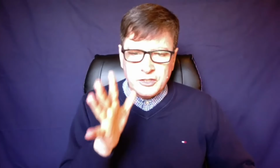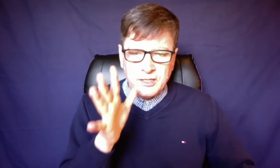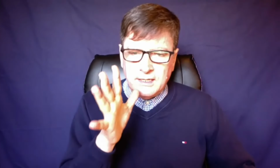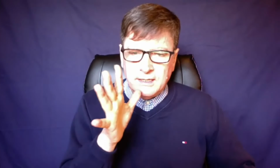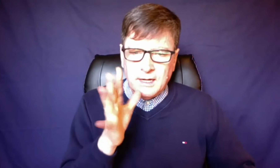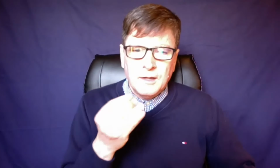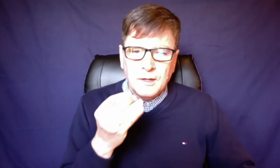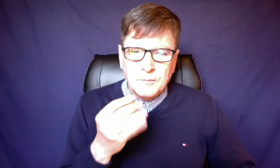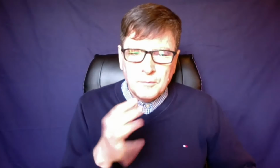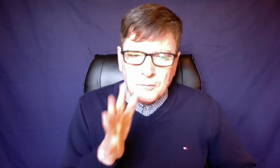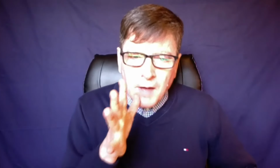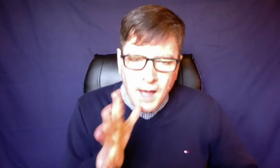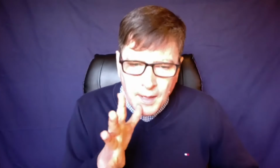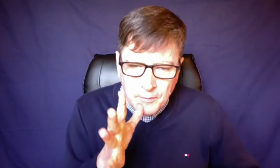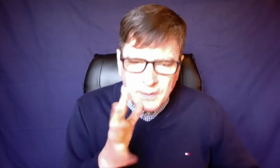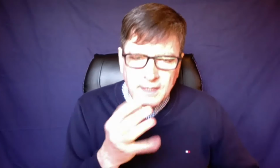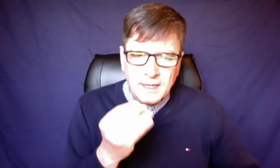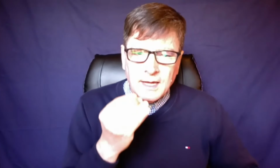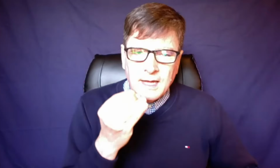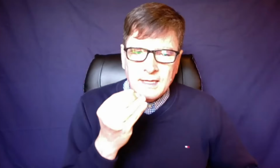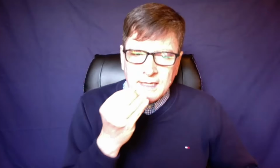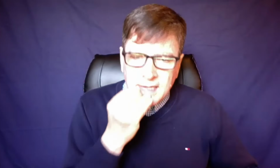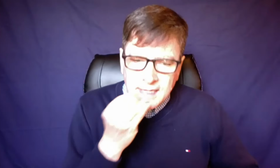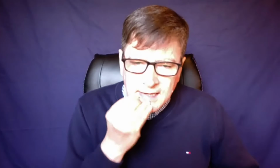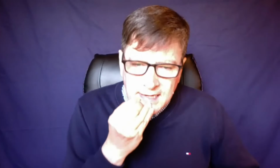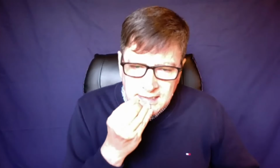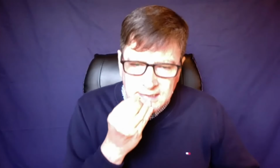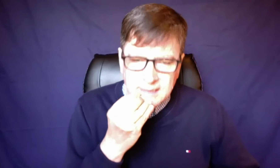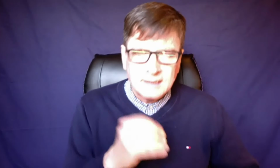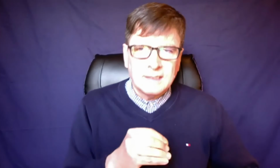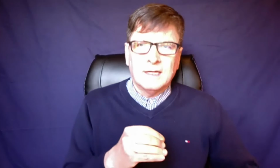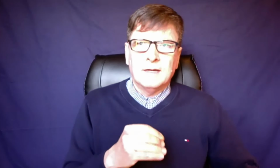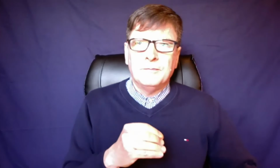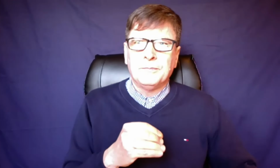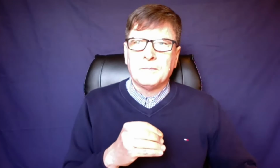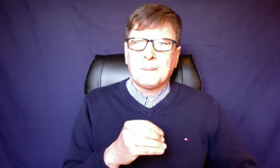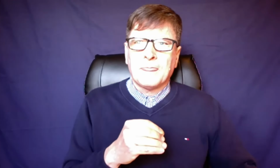that's around the moted or chin. And think of all of of the signs that